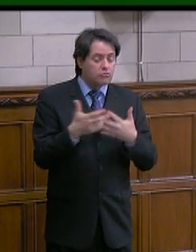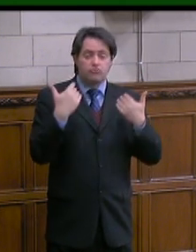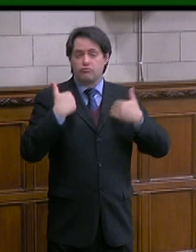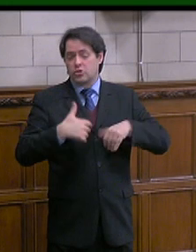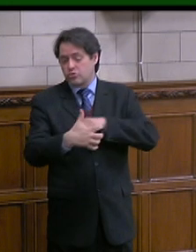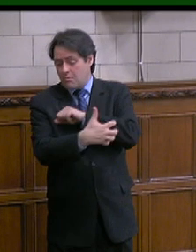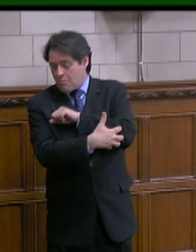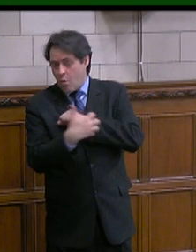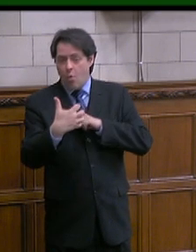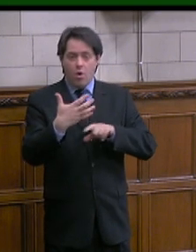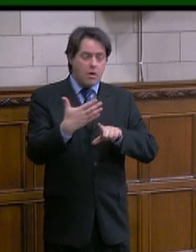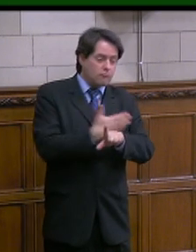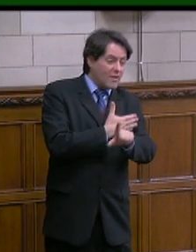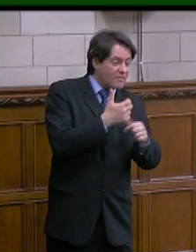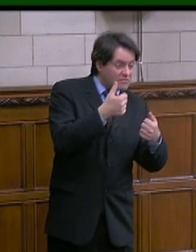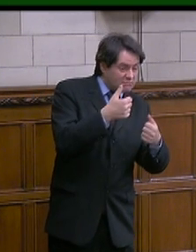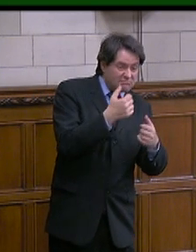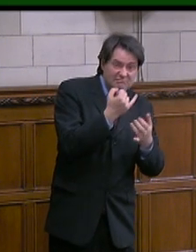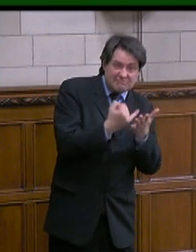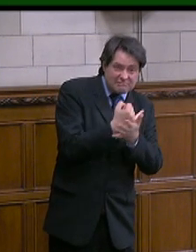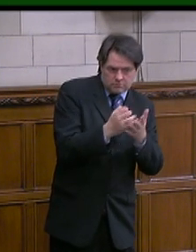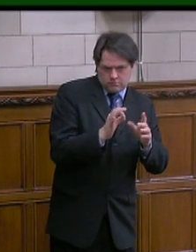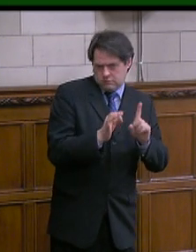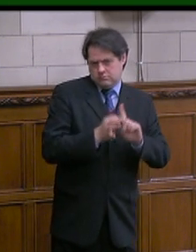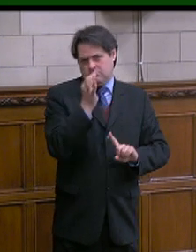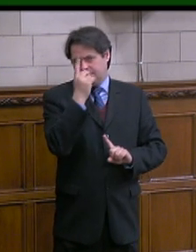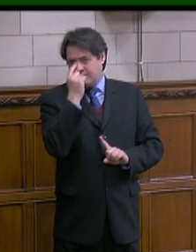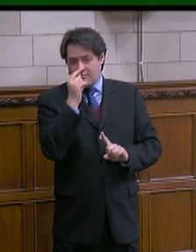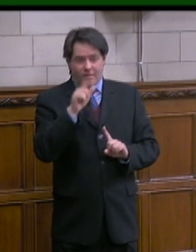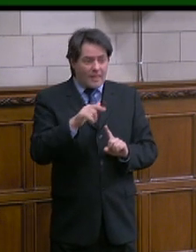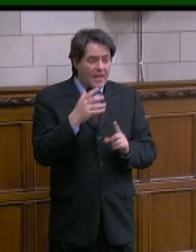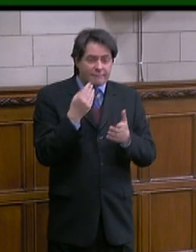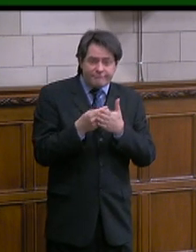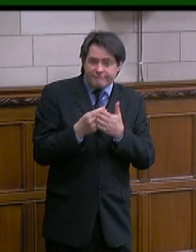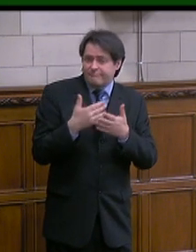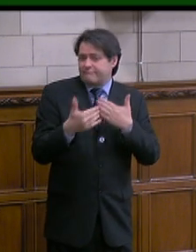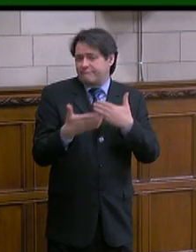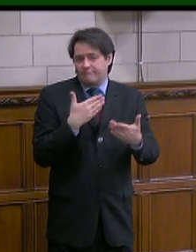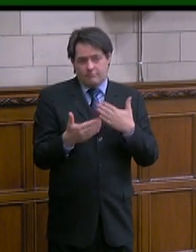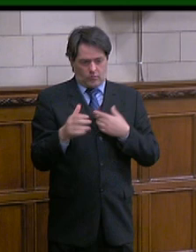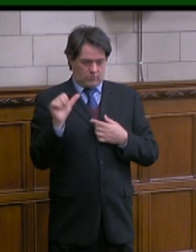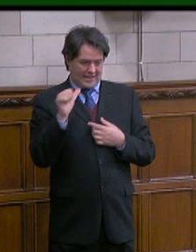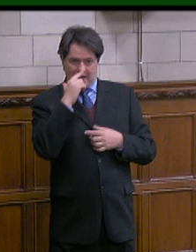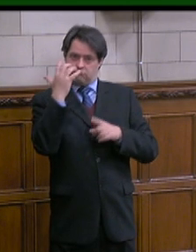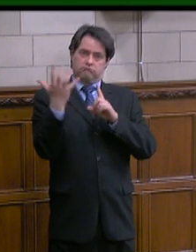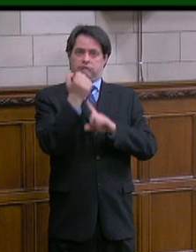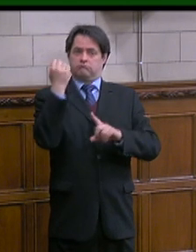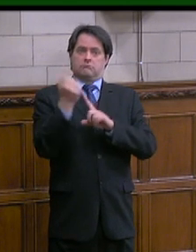attainment or educational needs. The best possible education for adult life in modern Britain is one that equips children